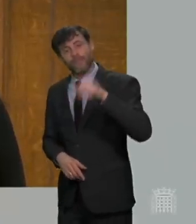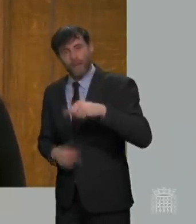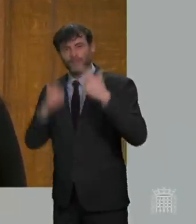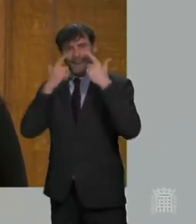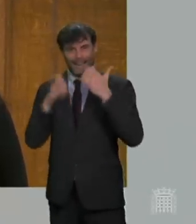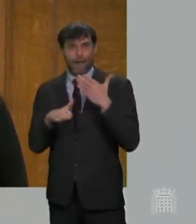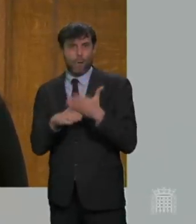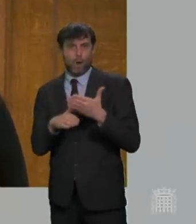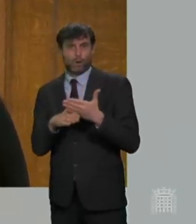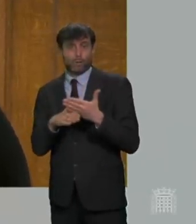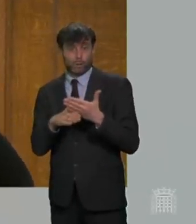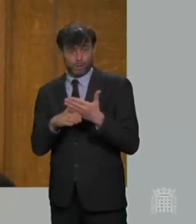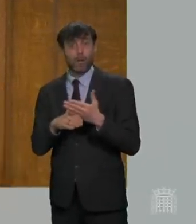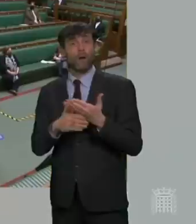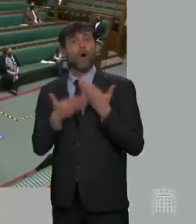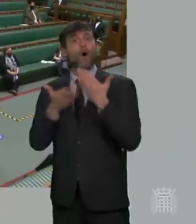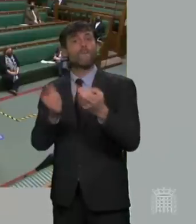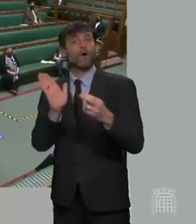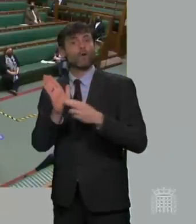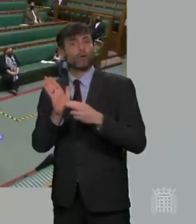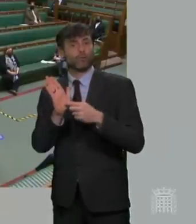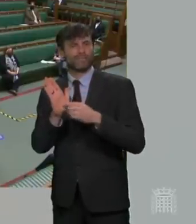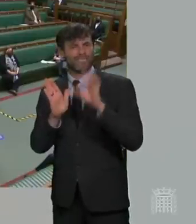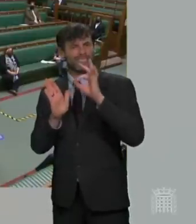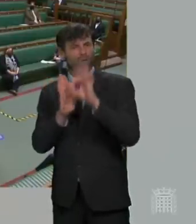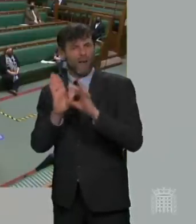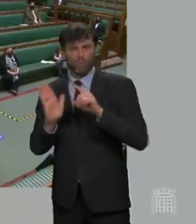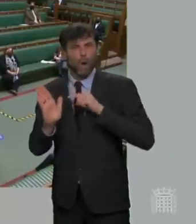on zero-hours contracts? >> The Prime Minister